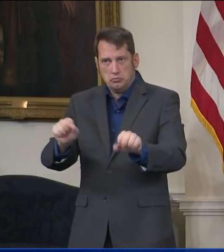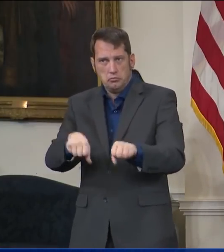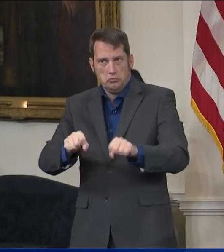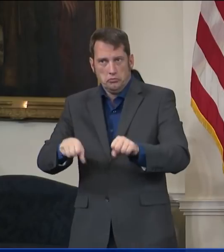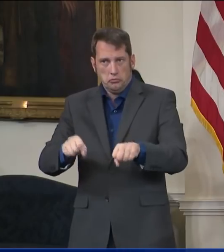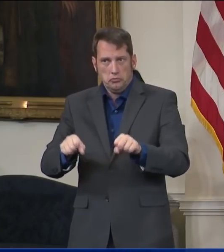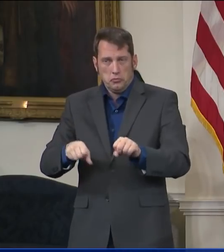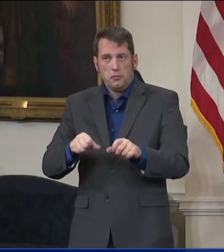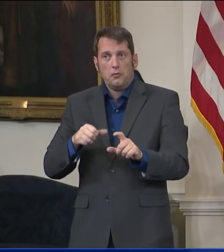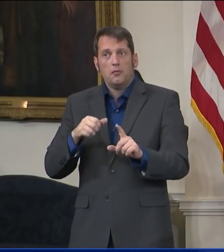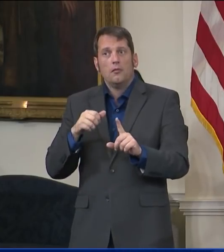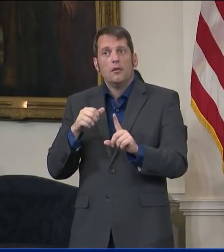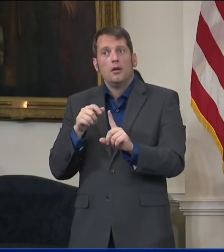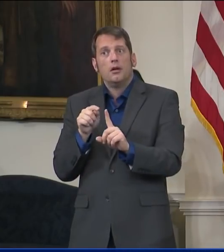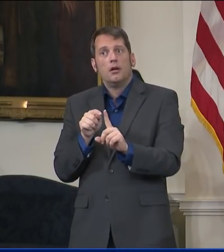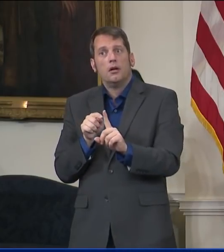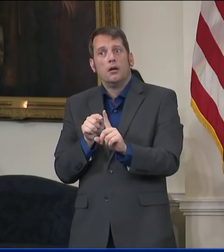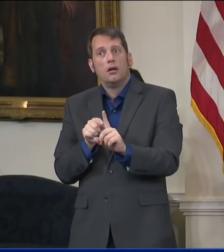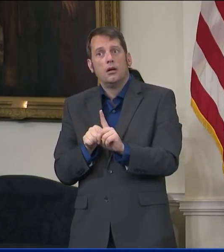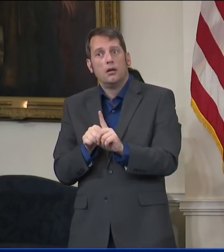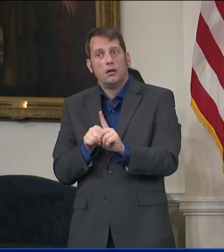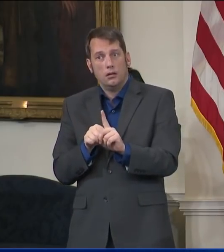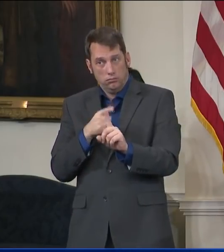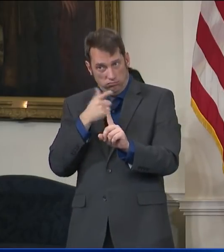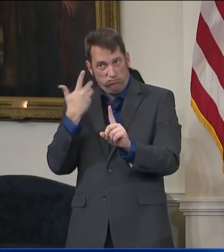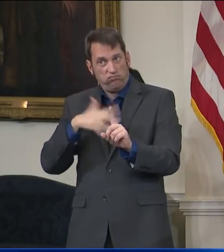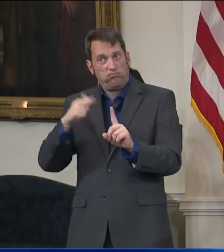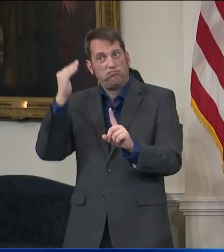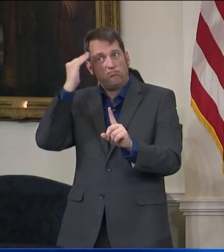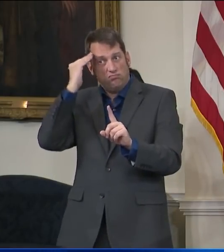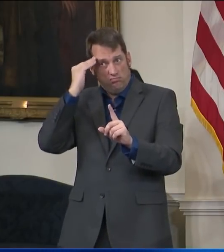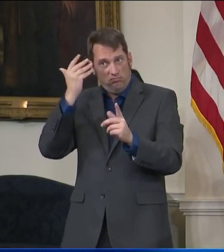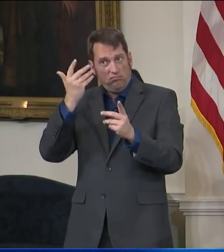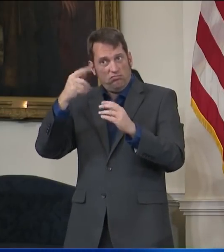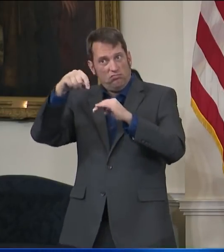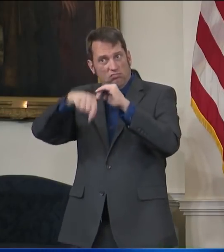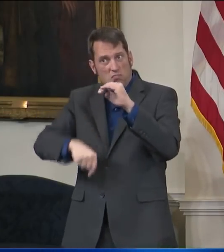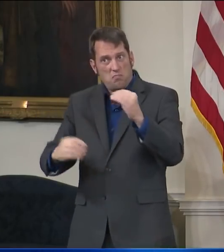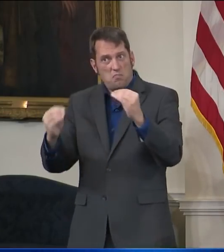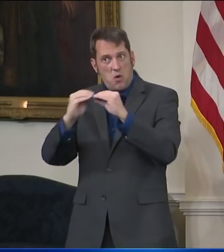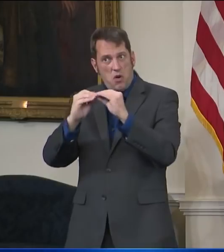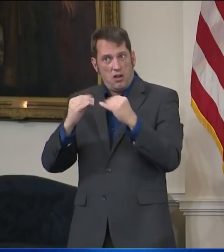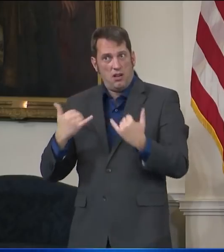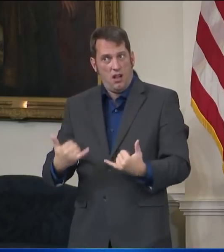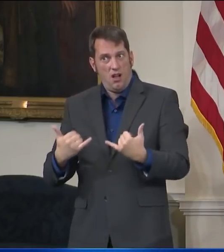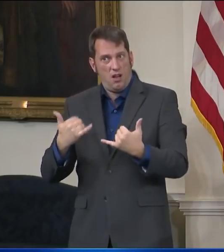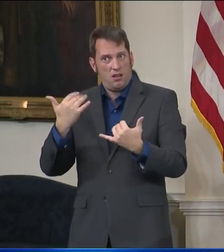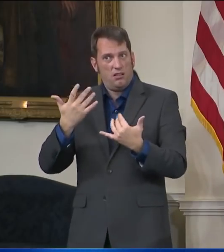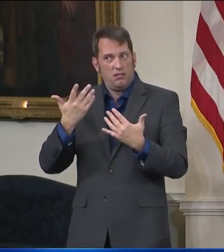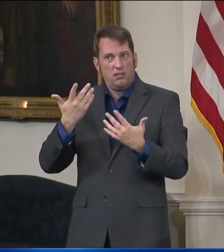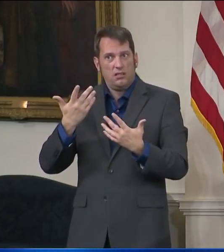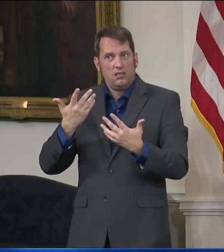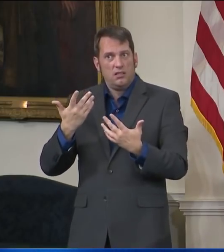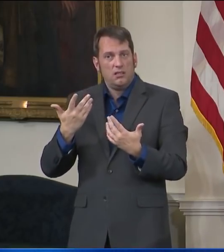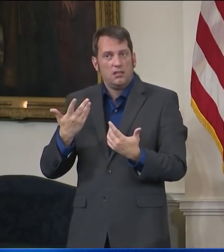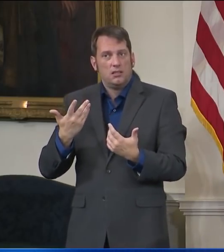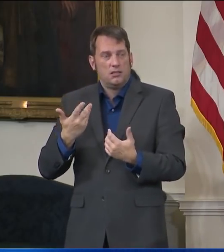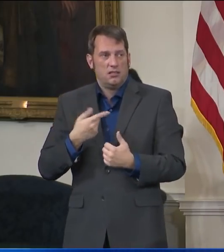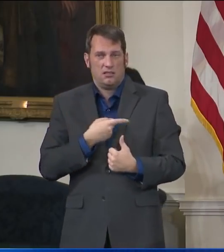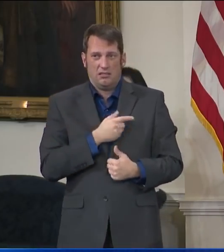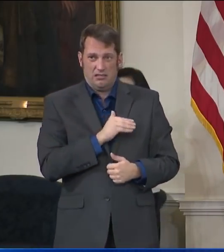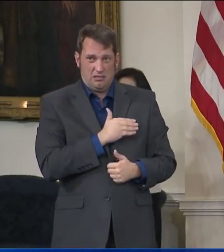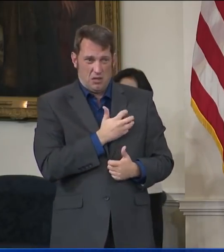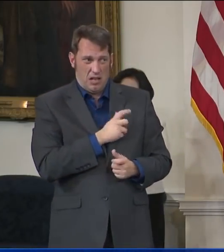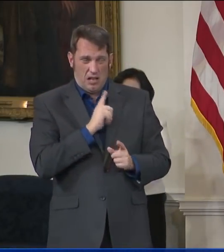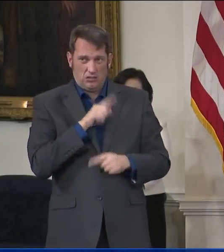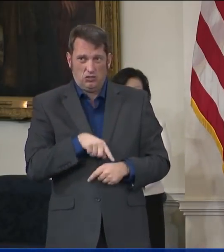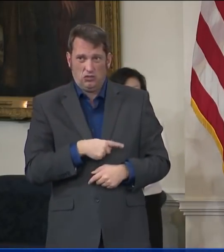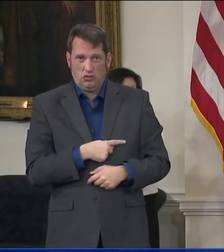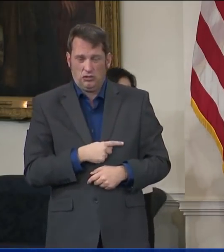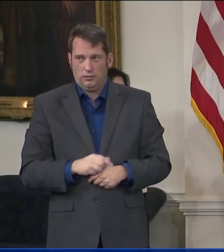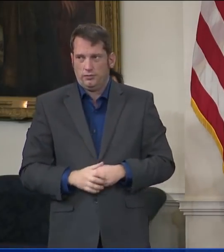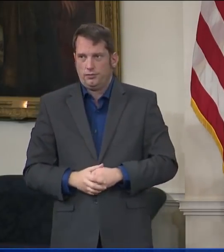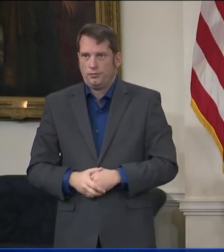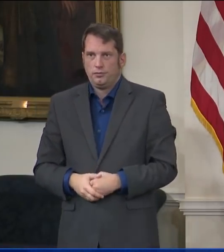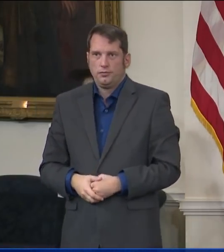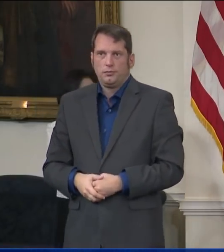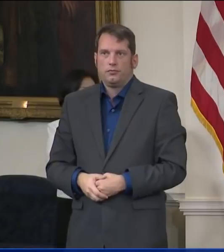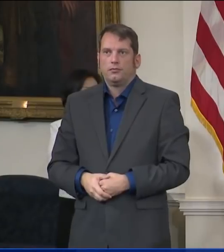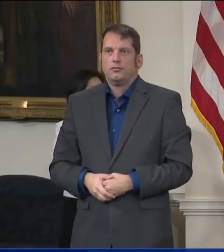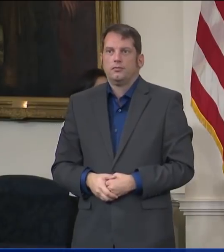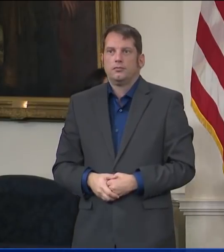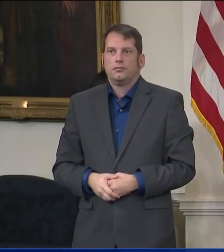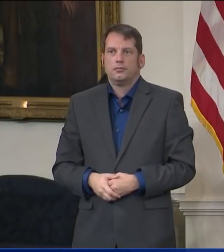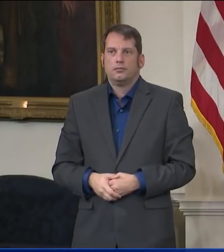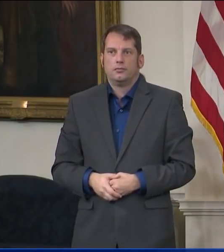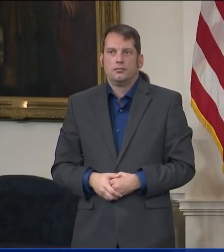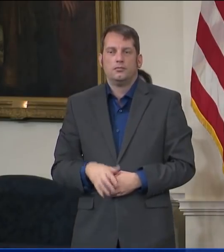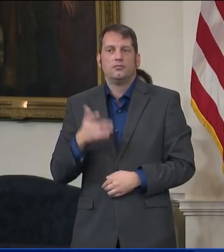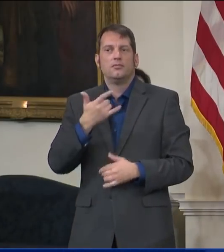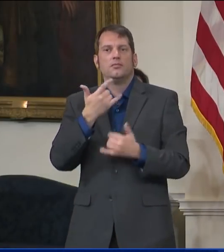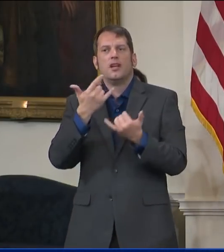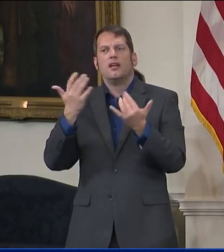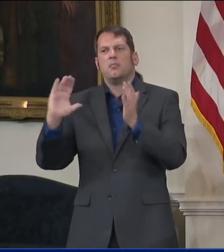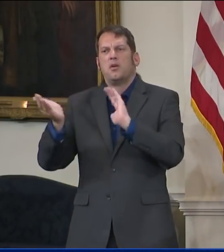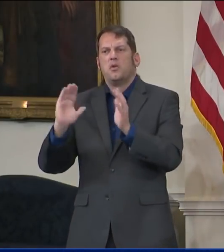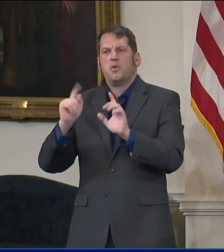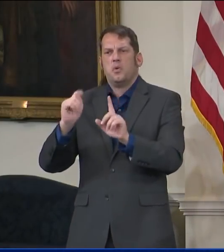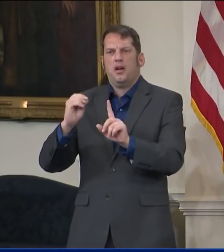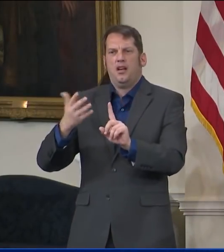ASSURANCE THAT YOU KNOW, HOW MUCH MORE DID THE HOSPITAL HOW MUCH MORE DO YOU CARE PROVIDERS, YOU KNOW ABOUT THIS DISEASE NOW, CAN YOU TELL PEOPL MAYBE I CAN HAVE I’M GOING TO TUR THAT TO